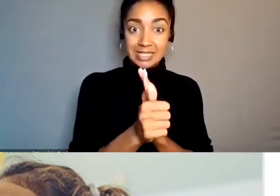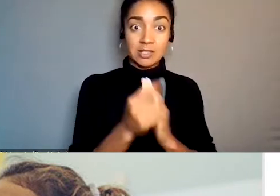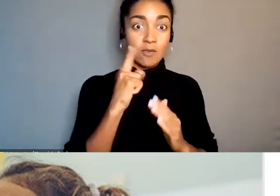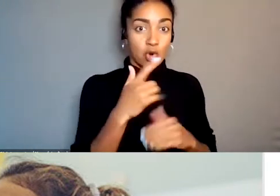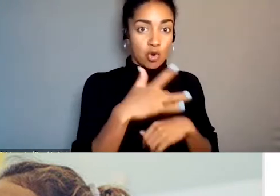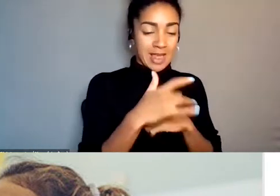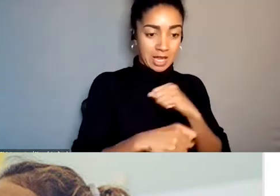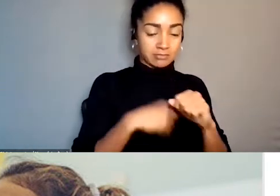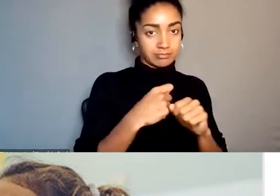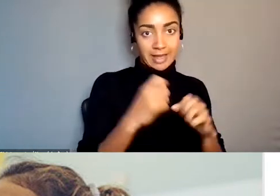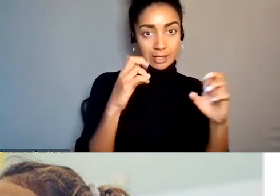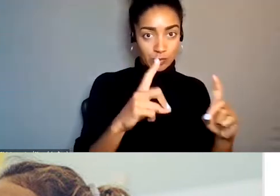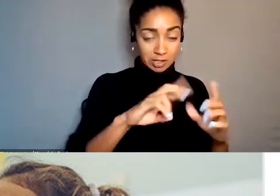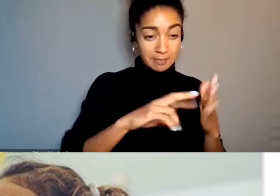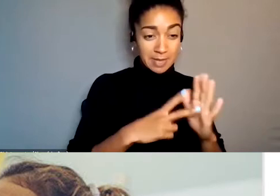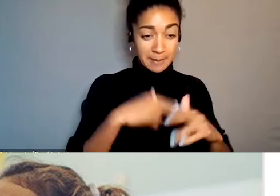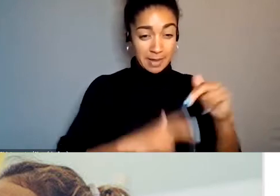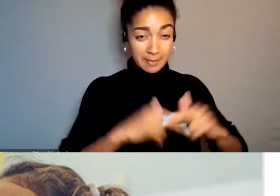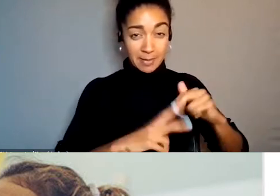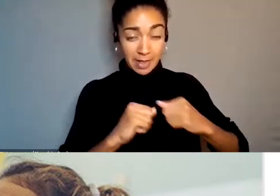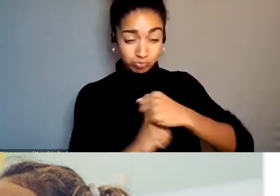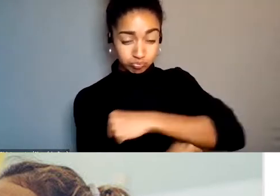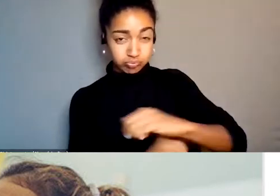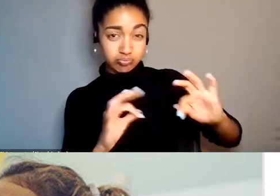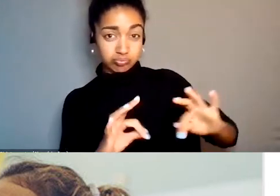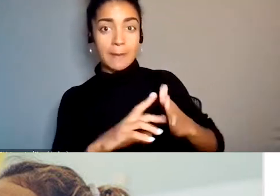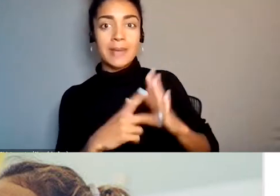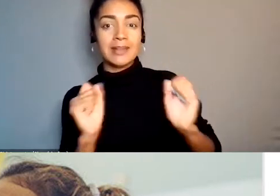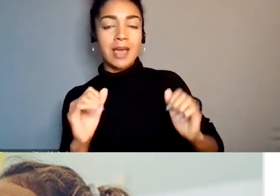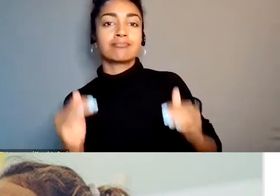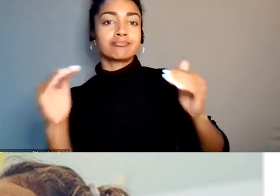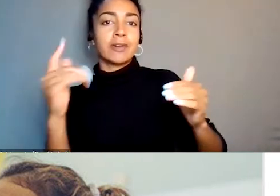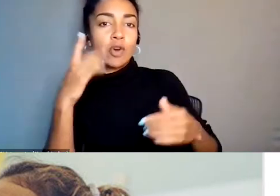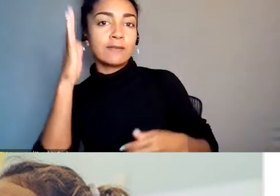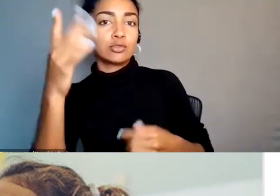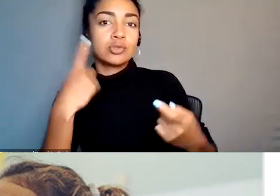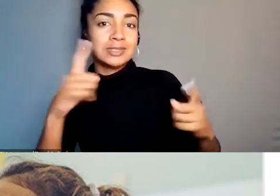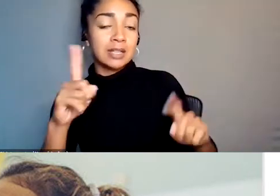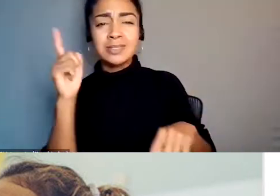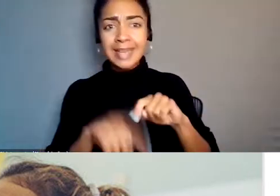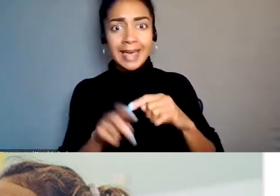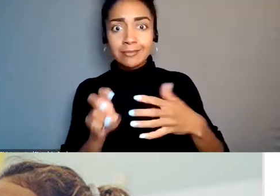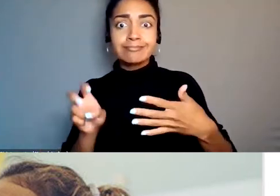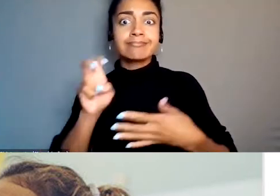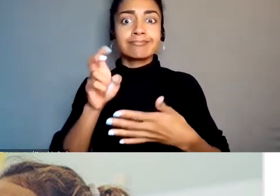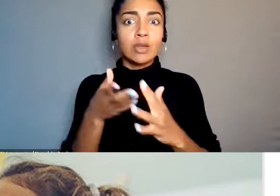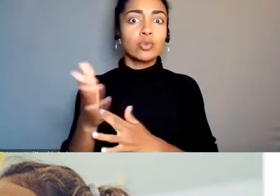You cannot advance to secondary school or employability training without these essential skills. If we get it